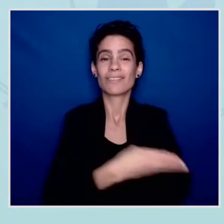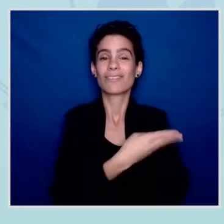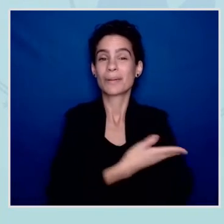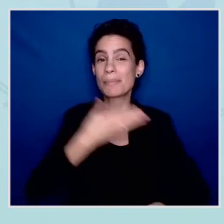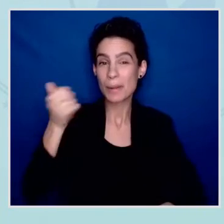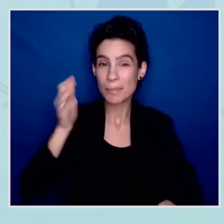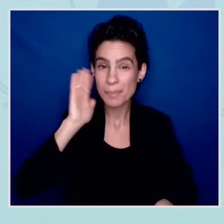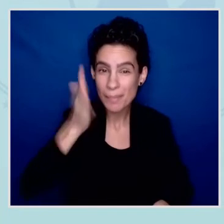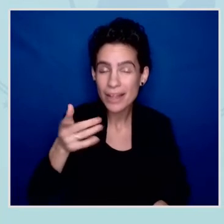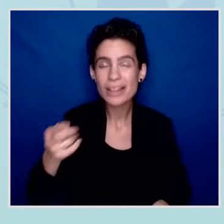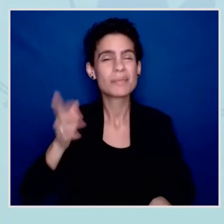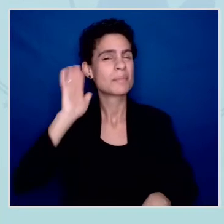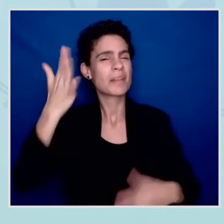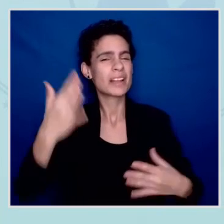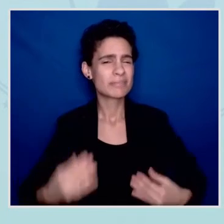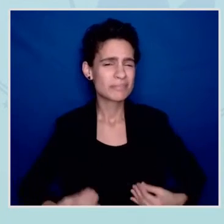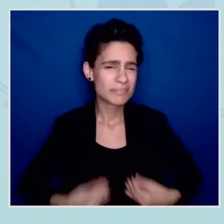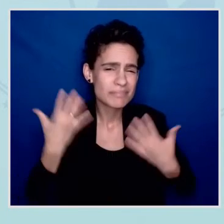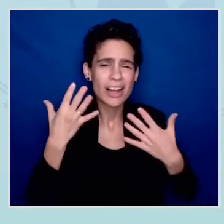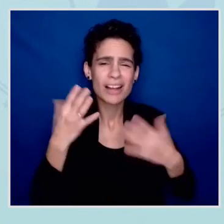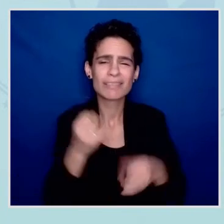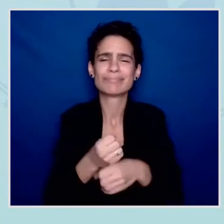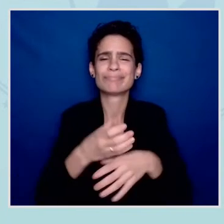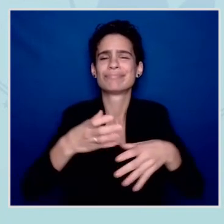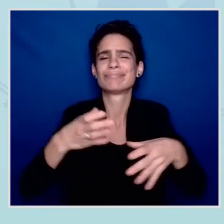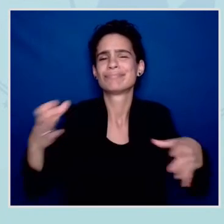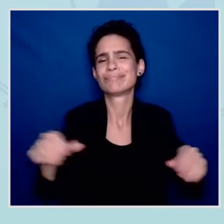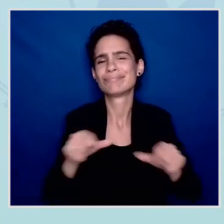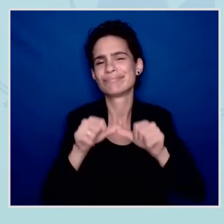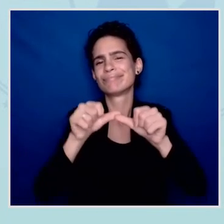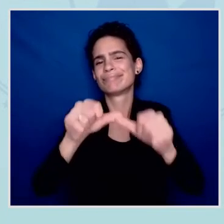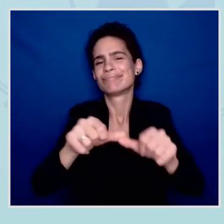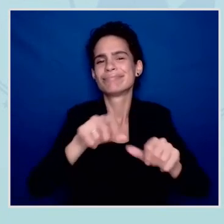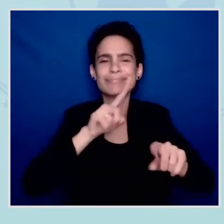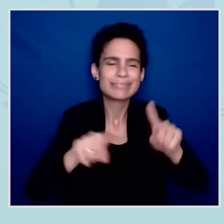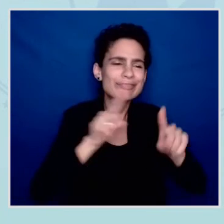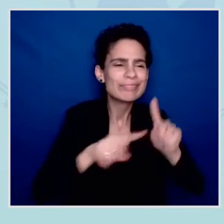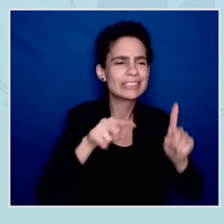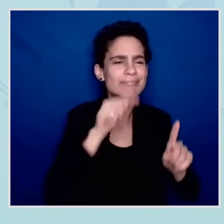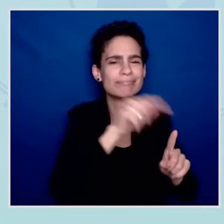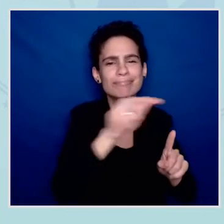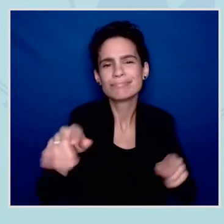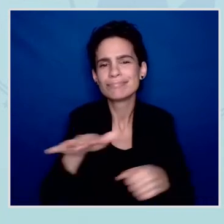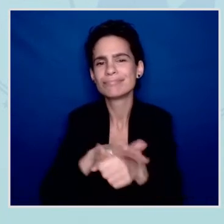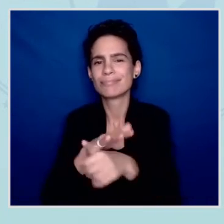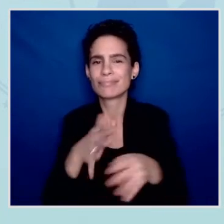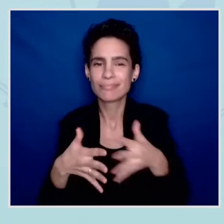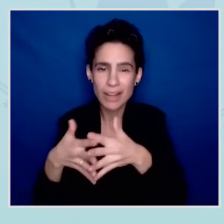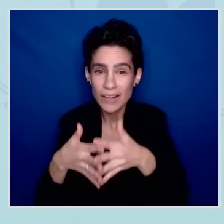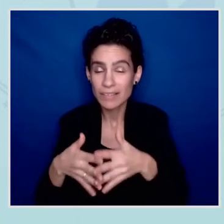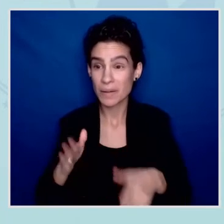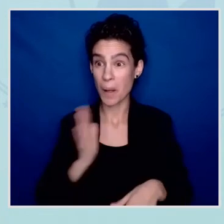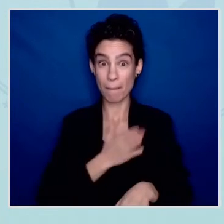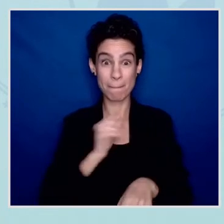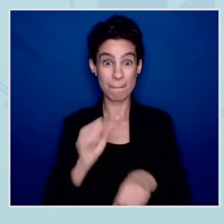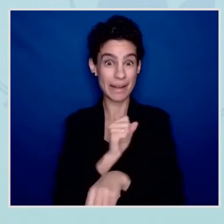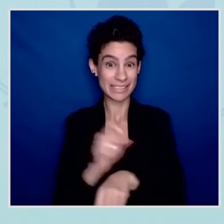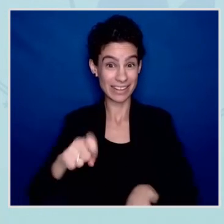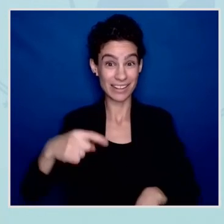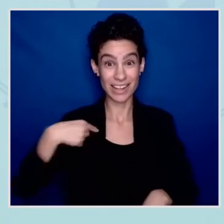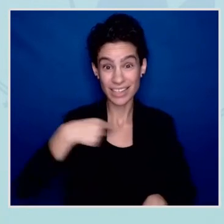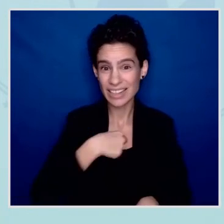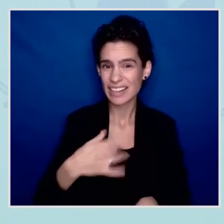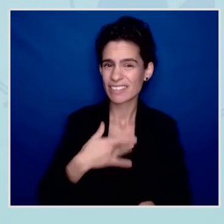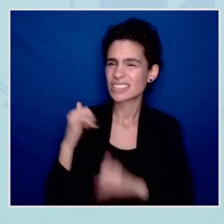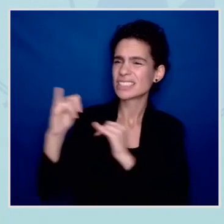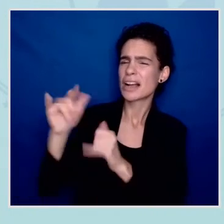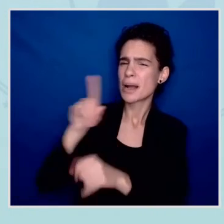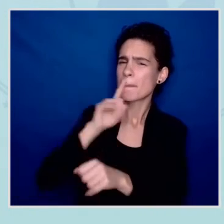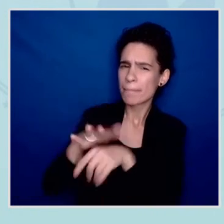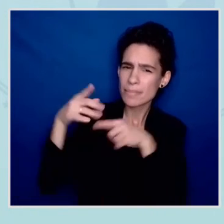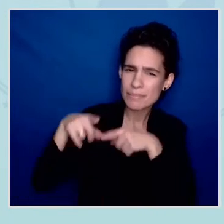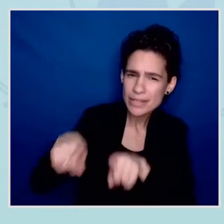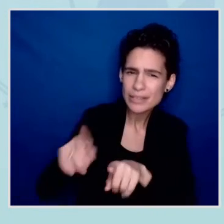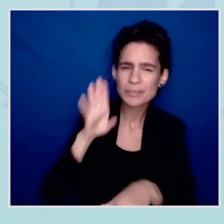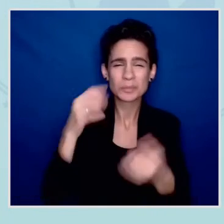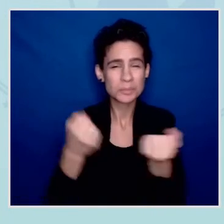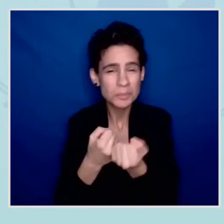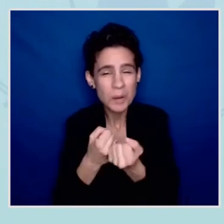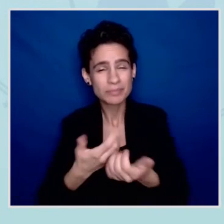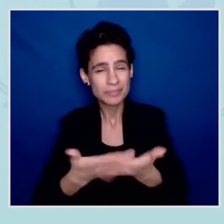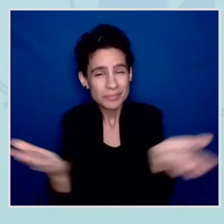ECONOMY, BRING NEW IDEAS TO